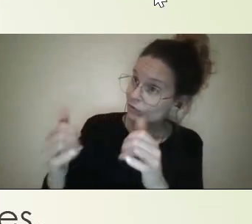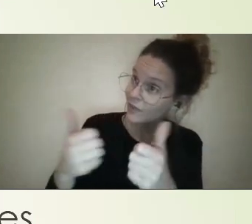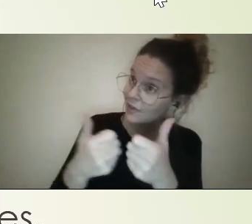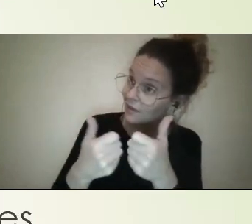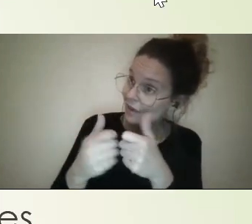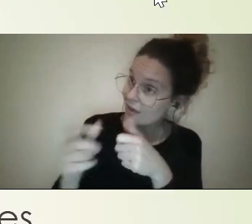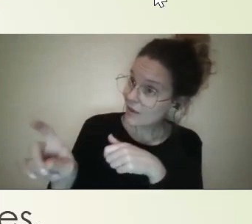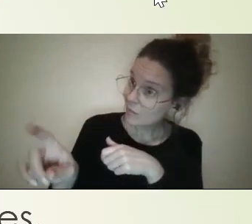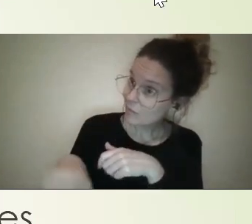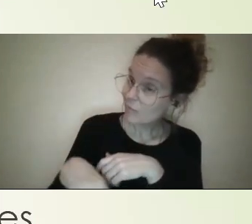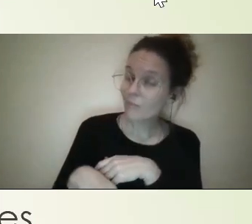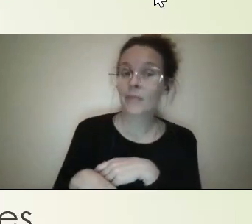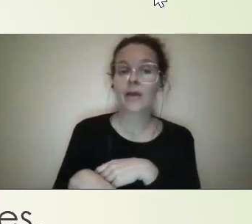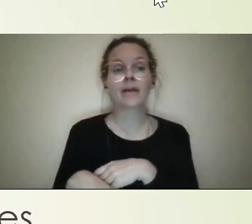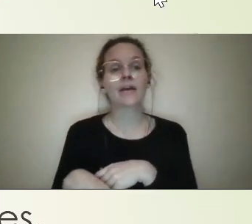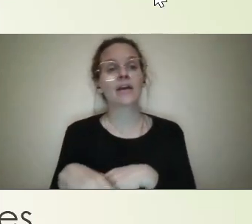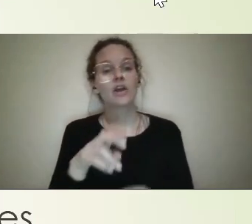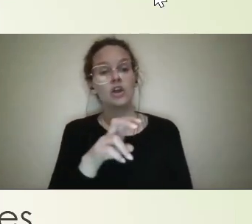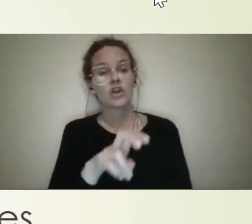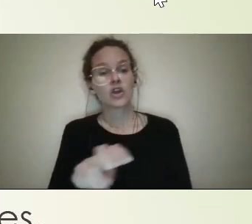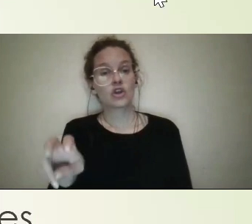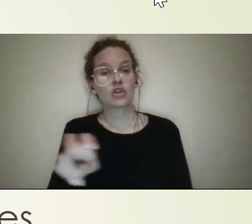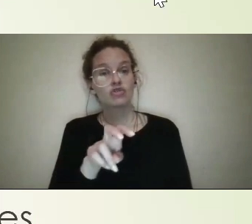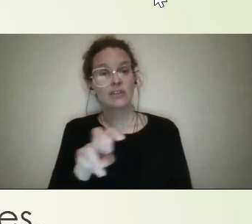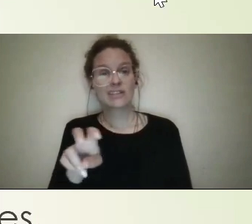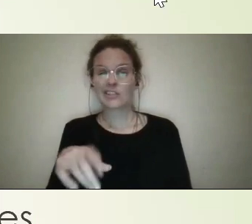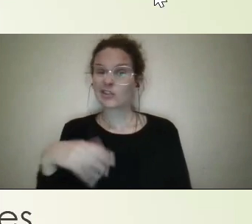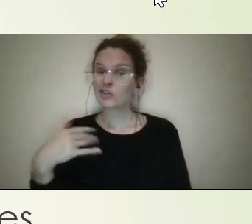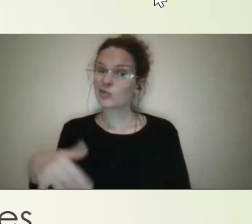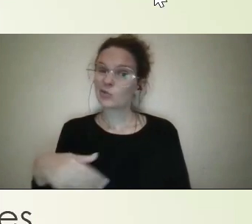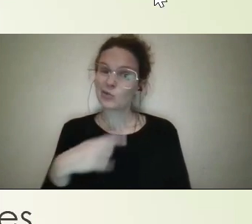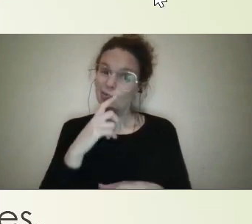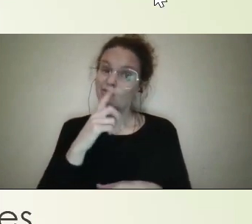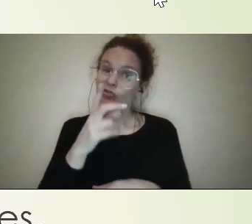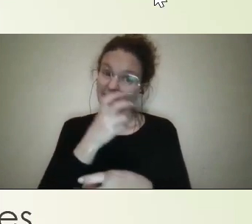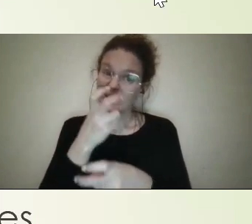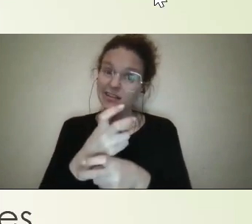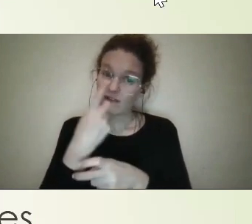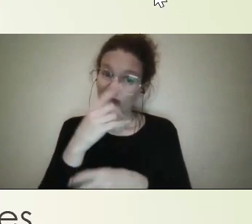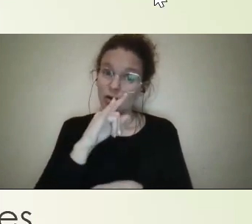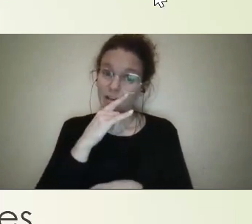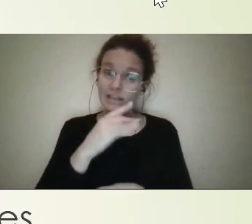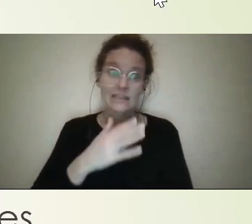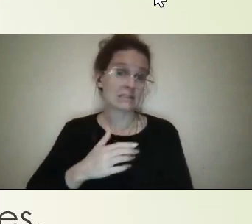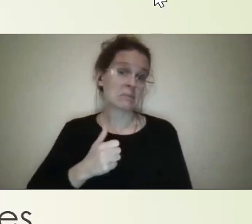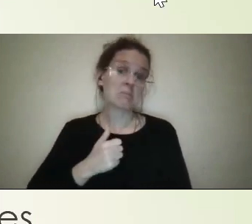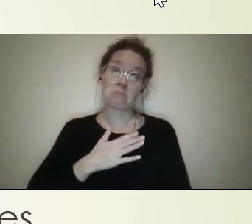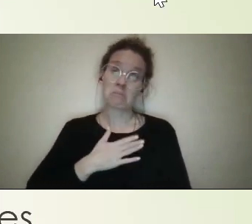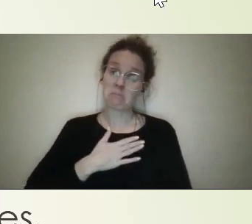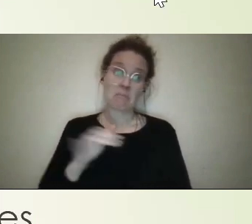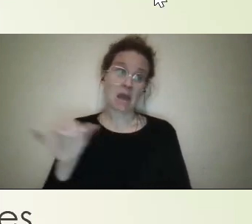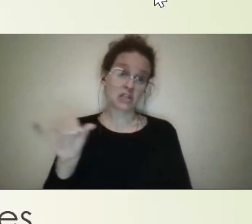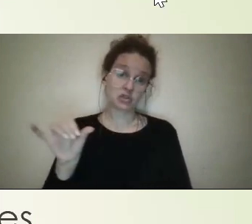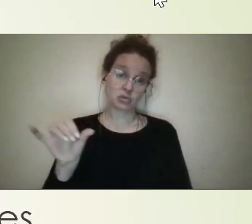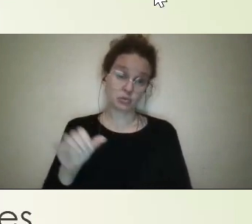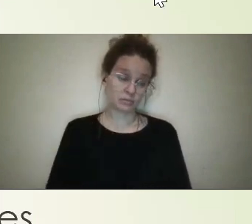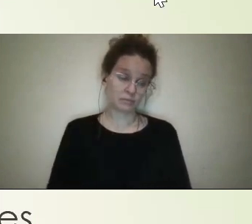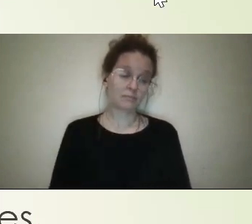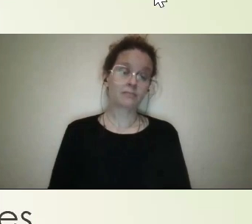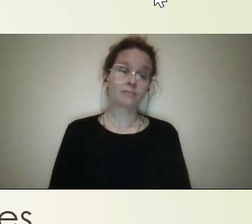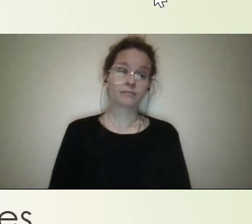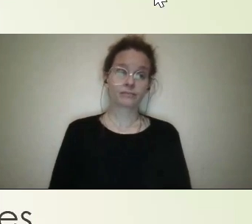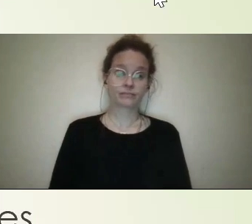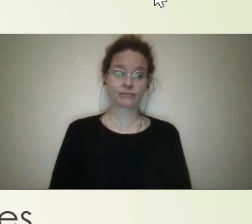Transitions are very difficult for a lot of kiddos, mine included, and the prompting would